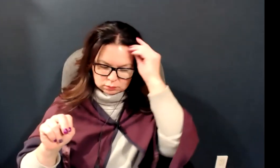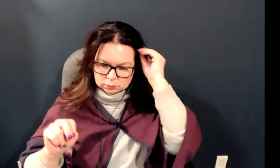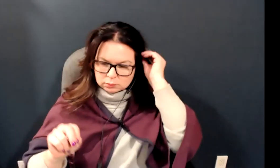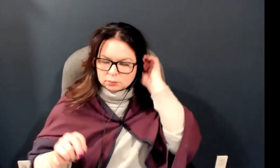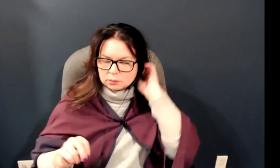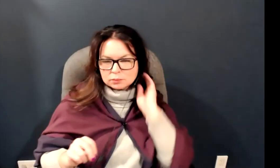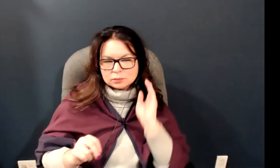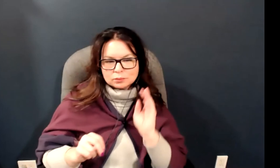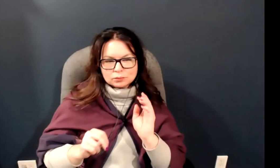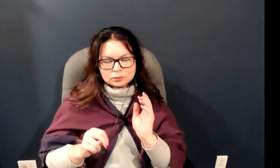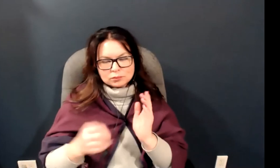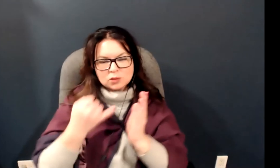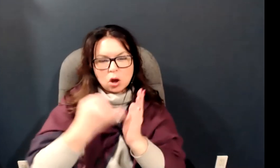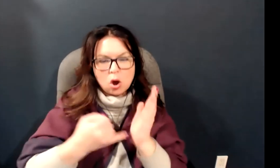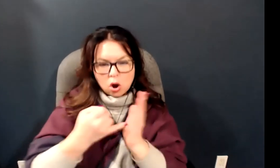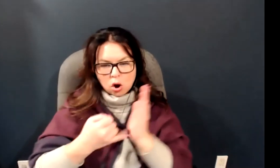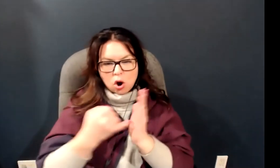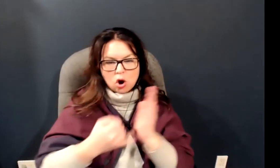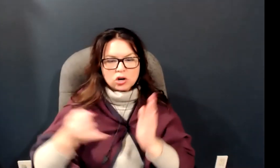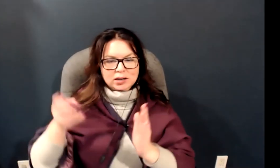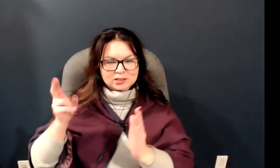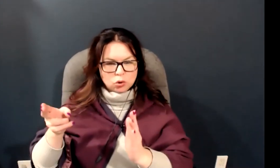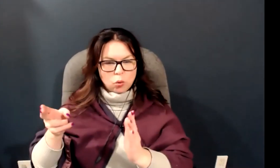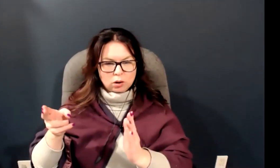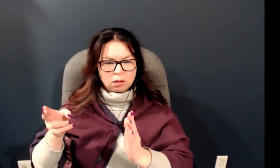significant or was it just the feature of language at that time?"